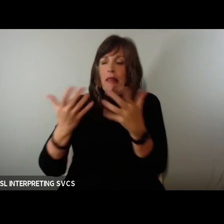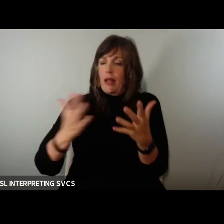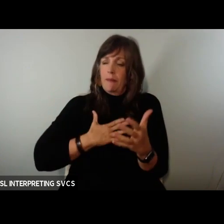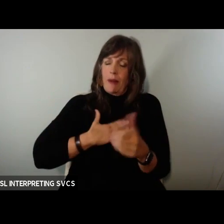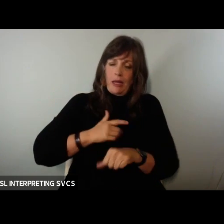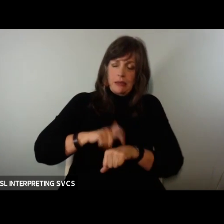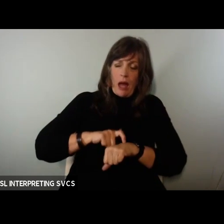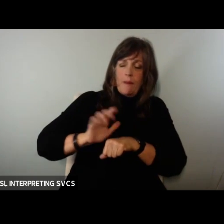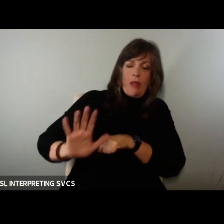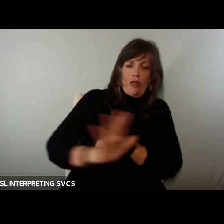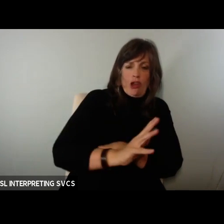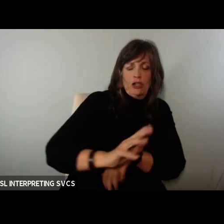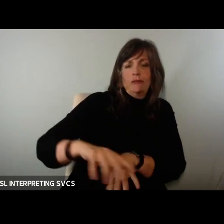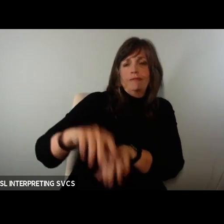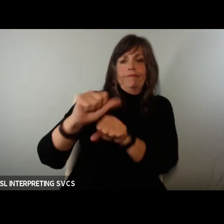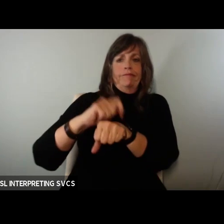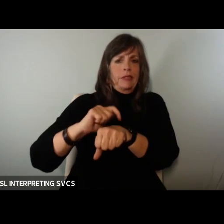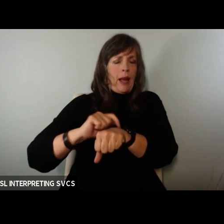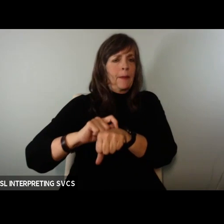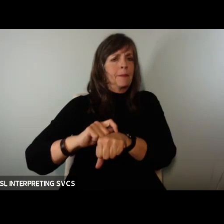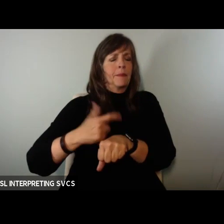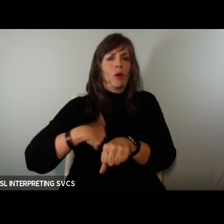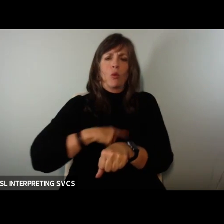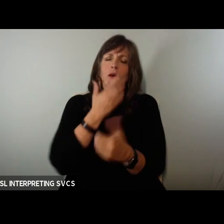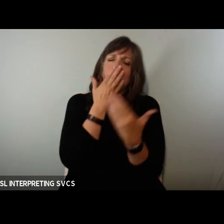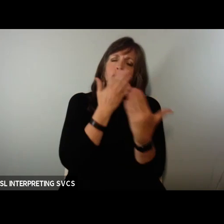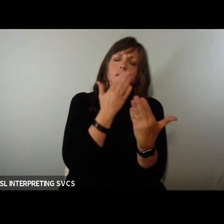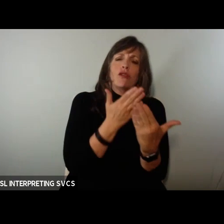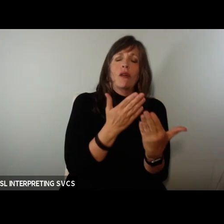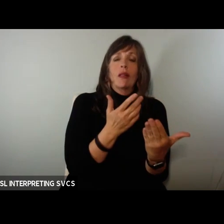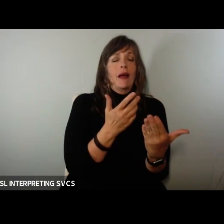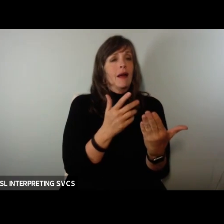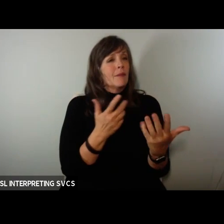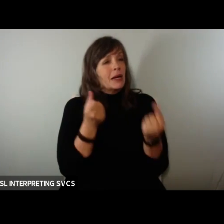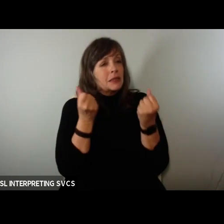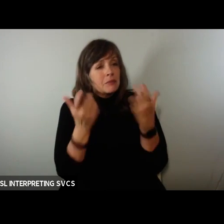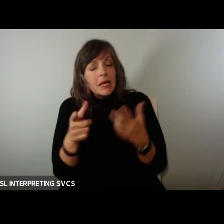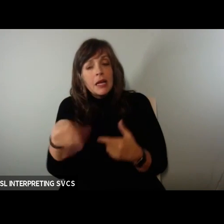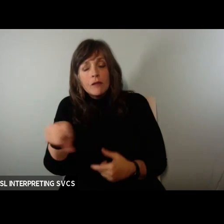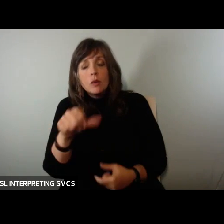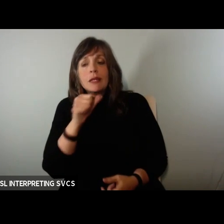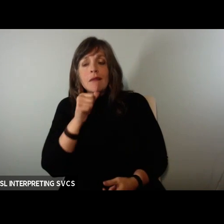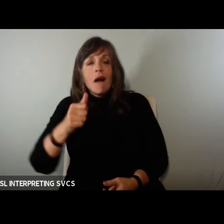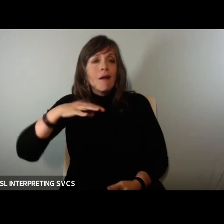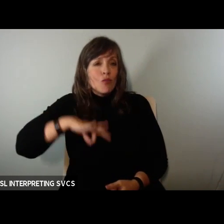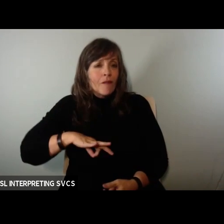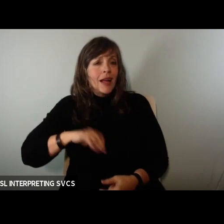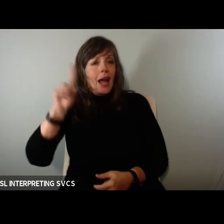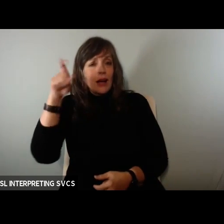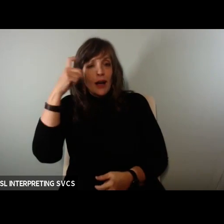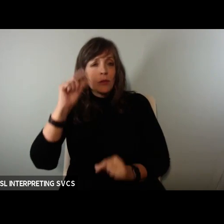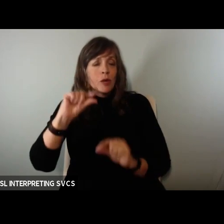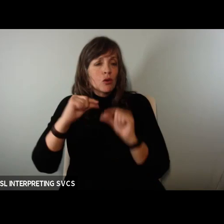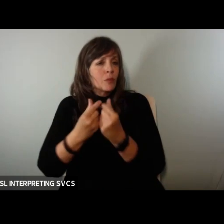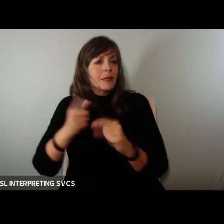It's also been really great because a lot of nonprofits and government groups that can't immediately disburse funds